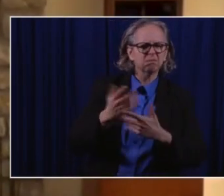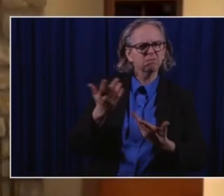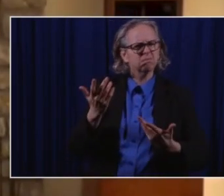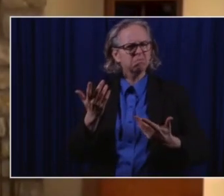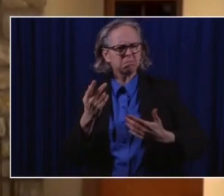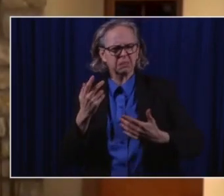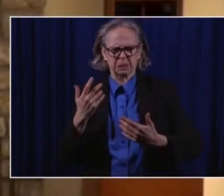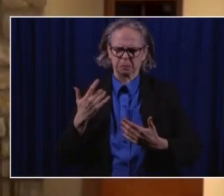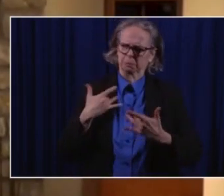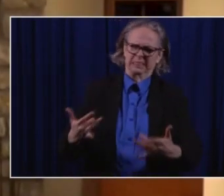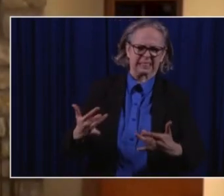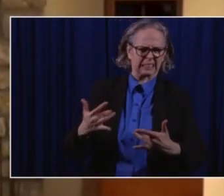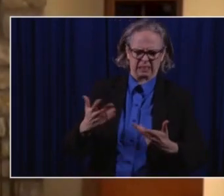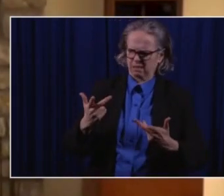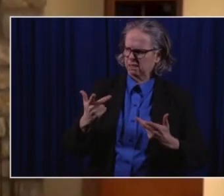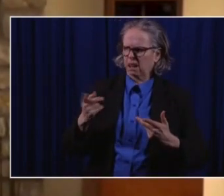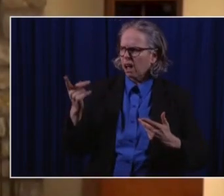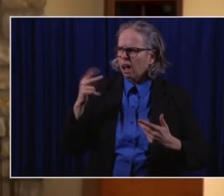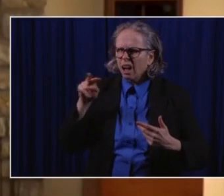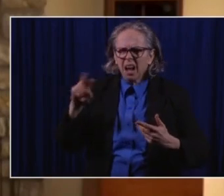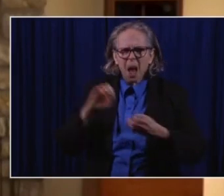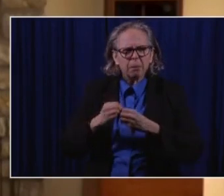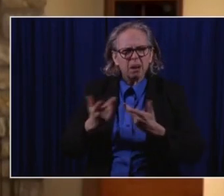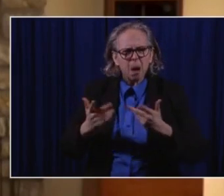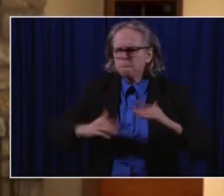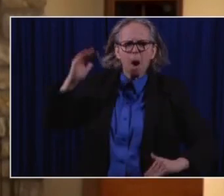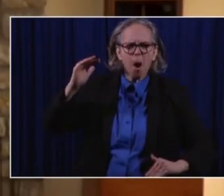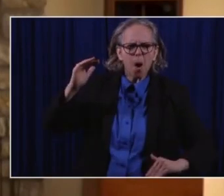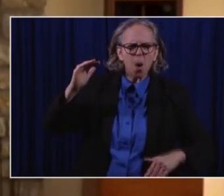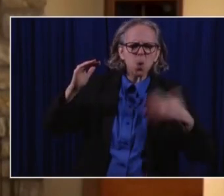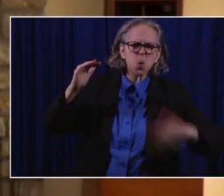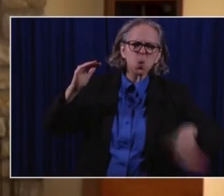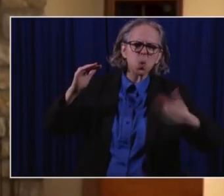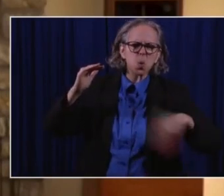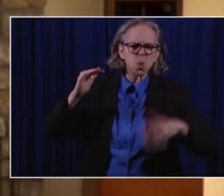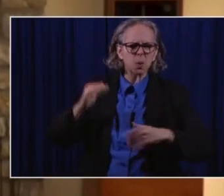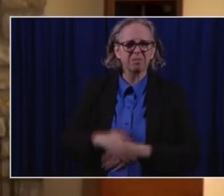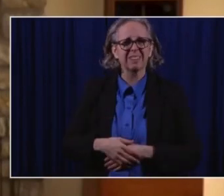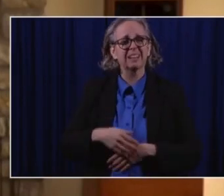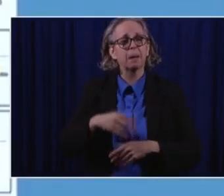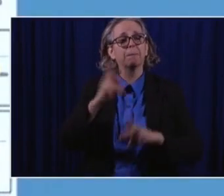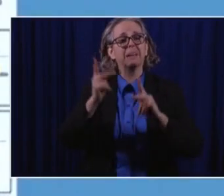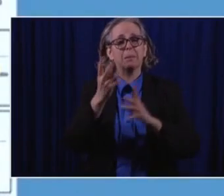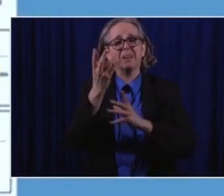maybe a little higher than that again this is a high number if you compare it for example to what our average pages has been for the last 21 days you can